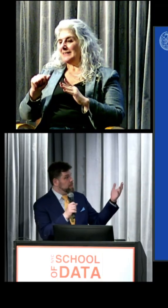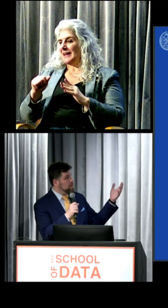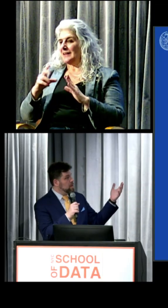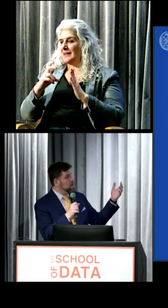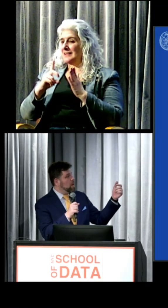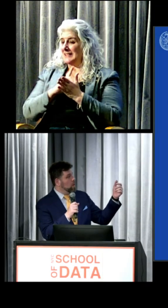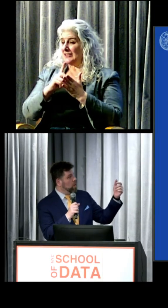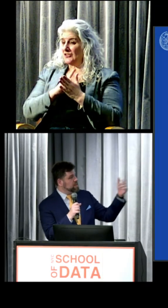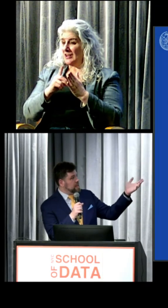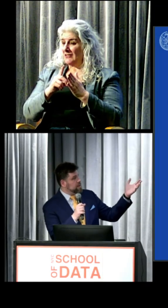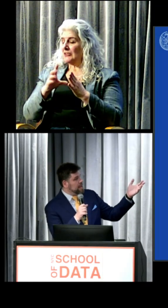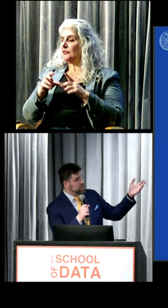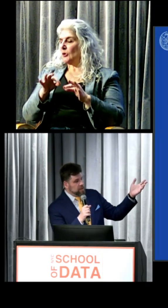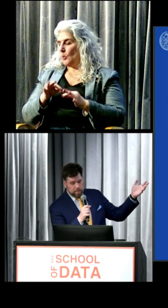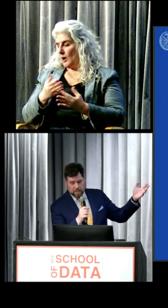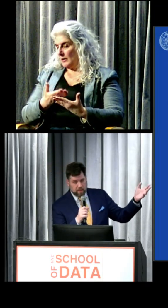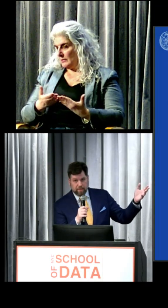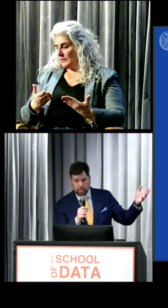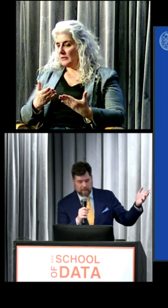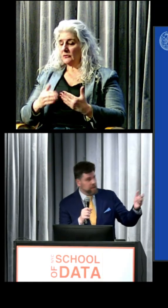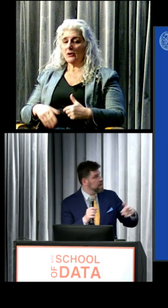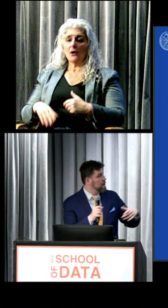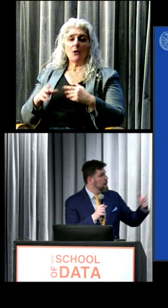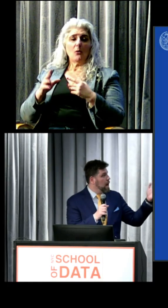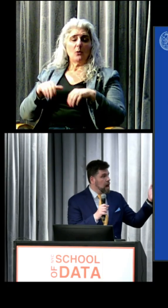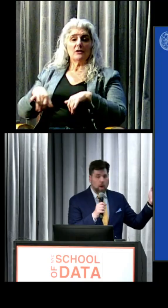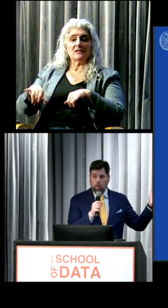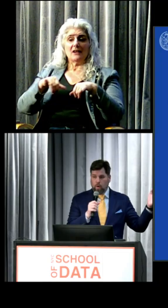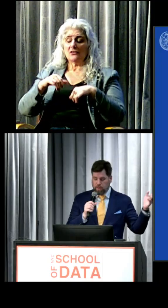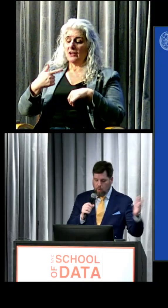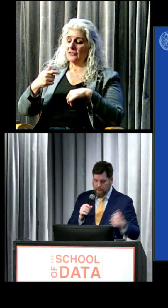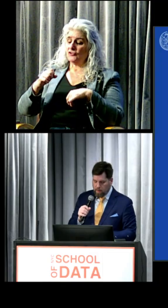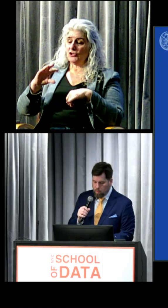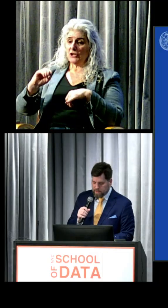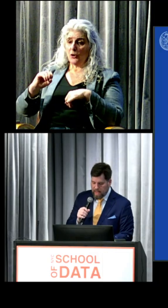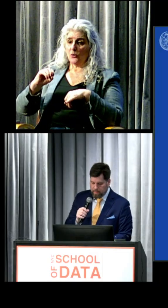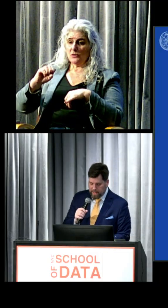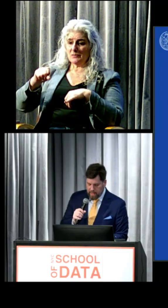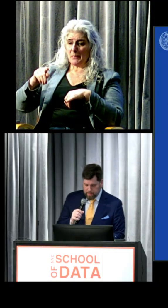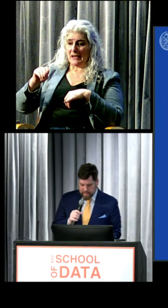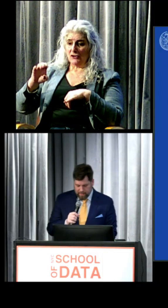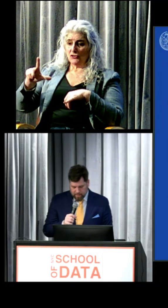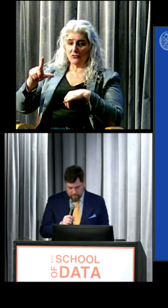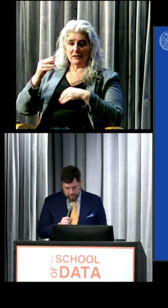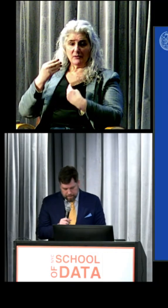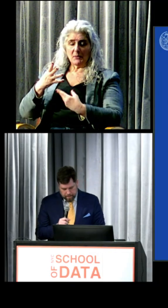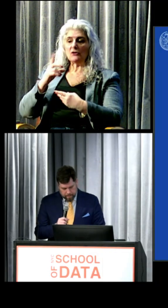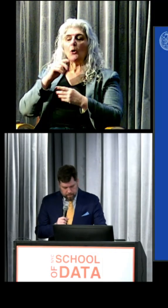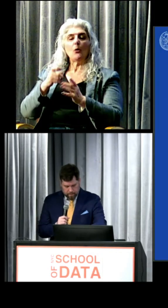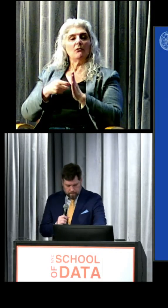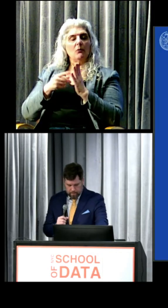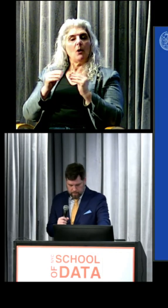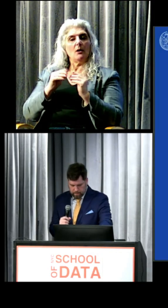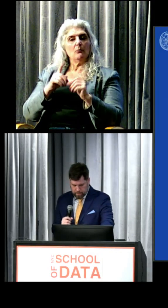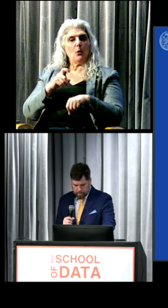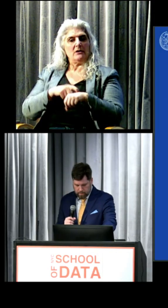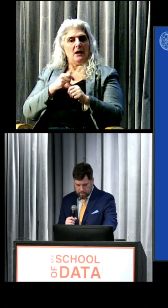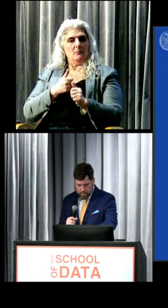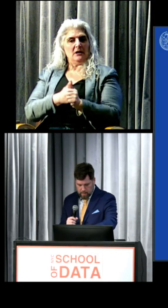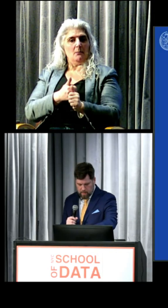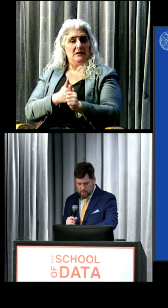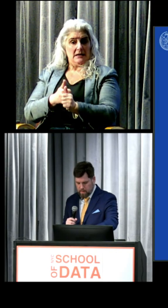Building up is an important part of being able to create a city that is diverse and livable by many